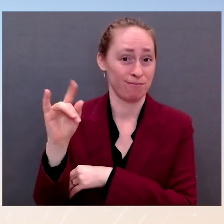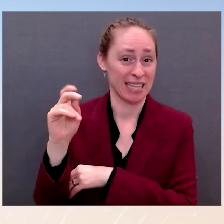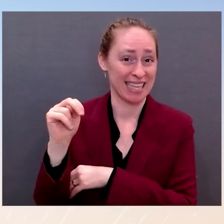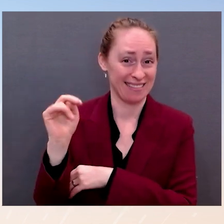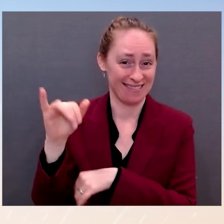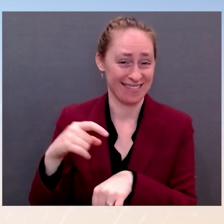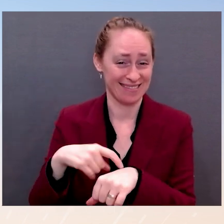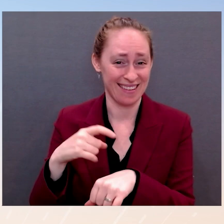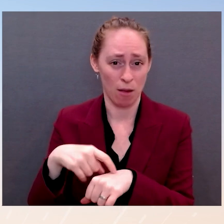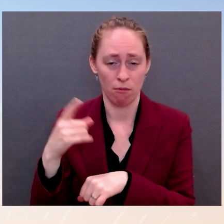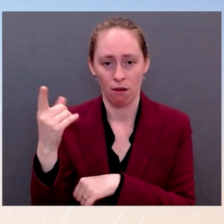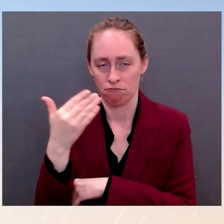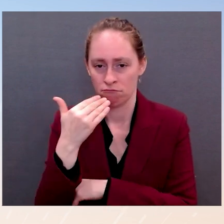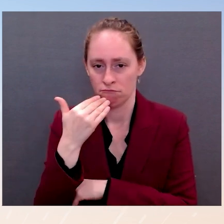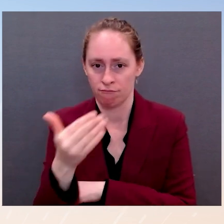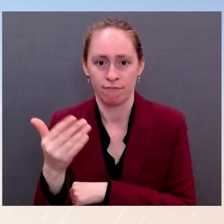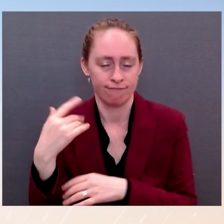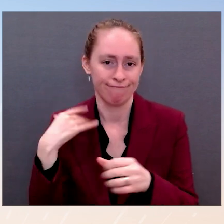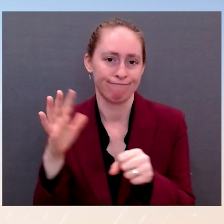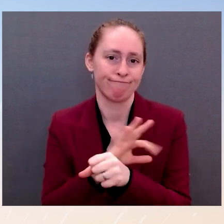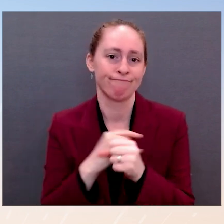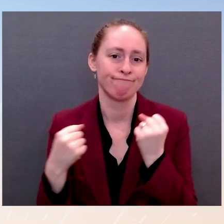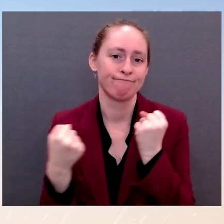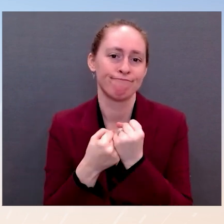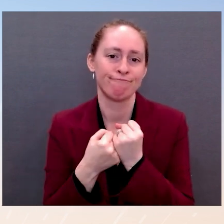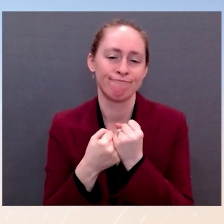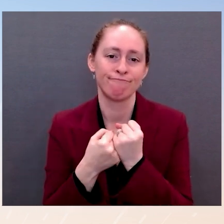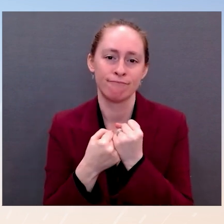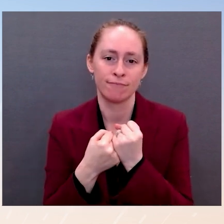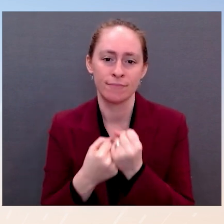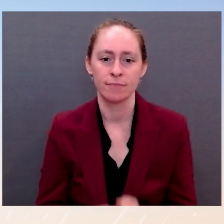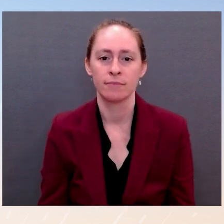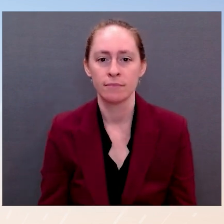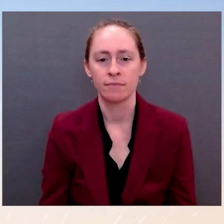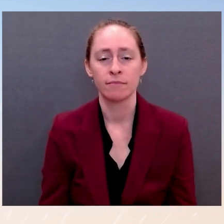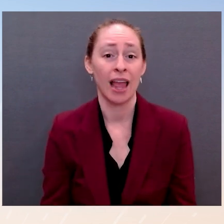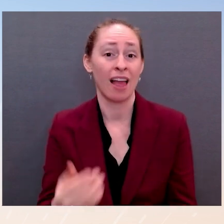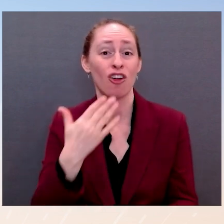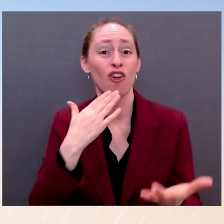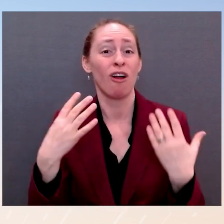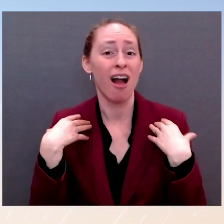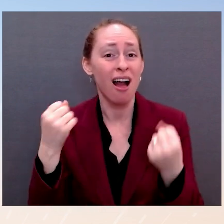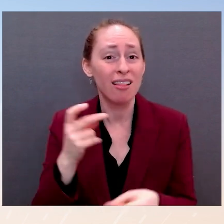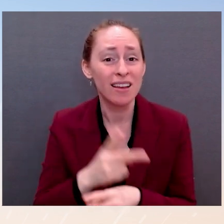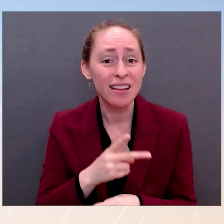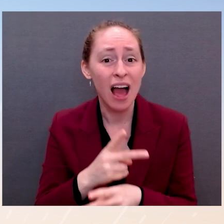who gave me the space and support I needed. I had good health care and I was financially stable.